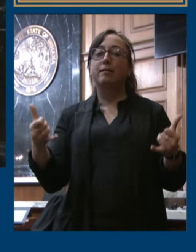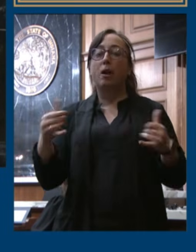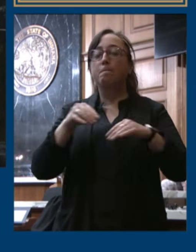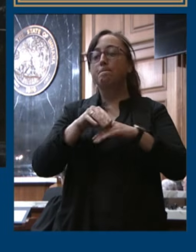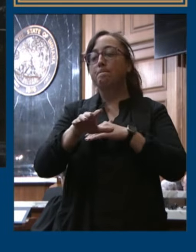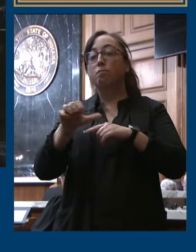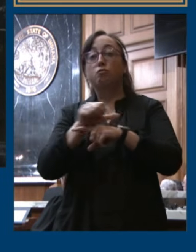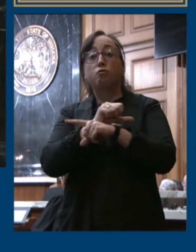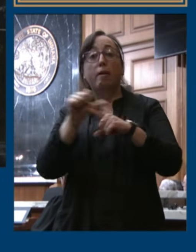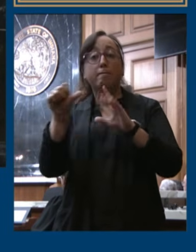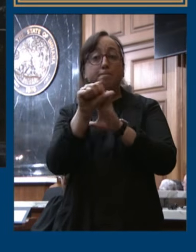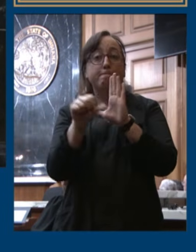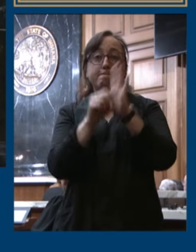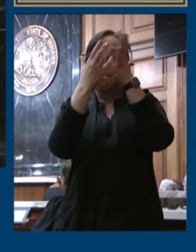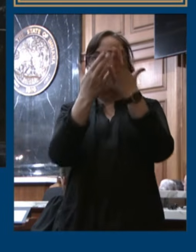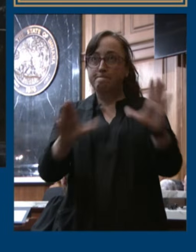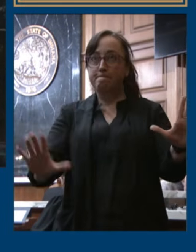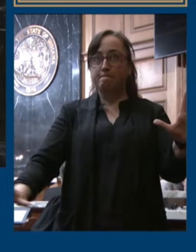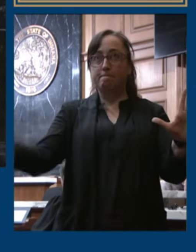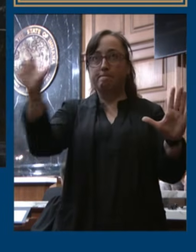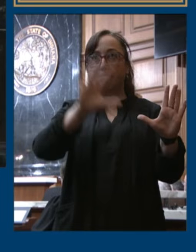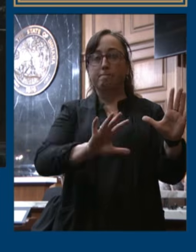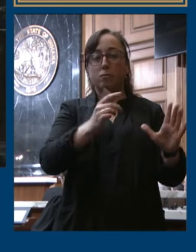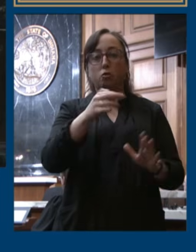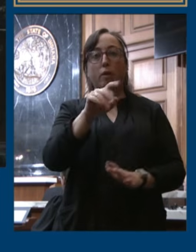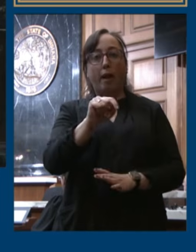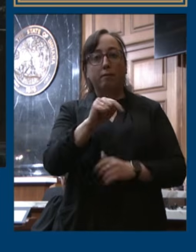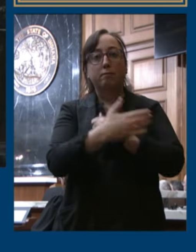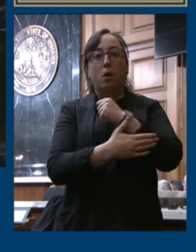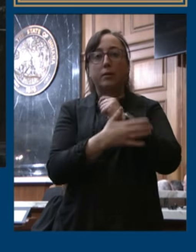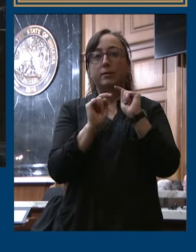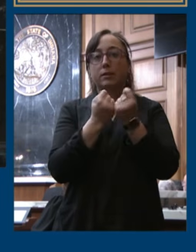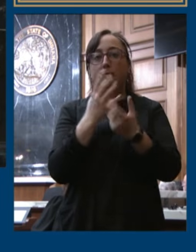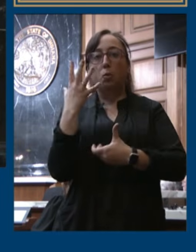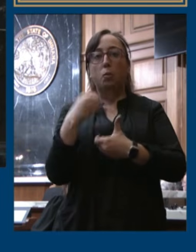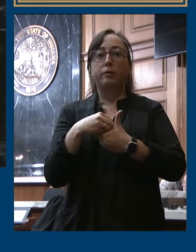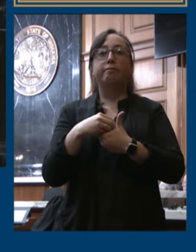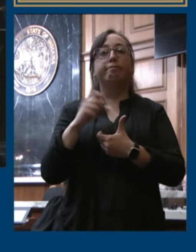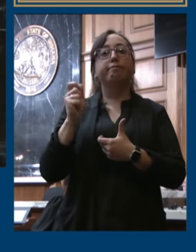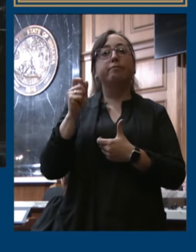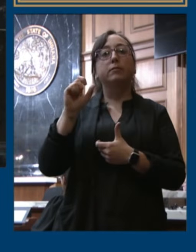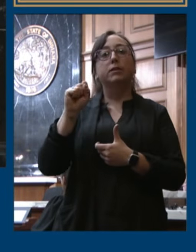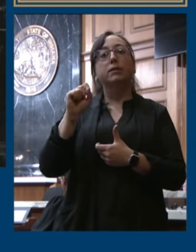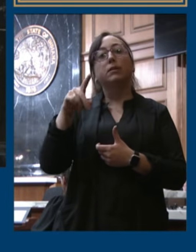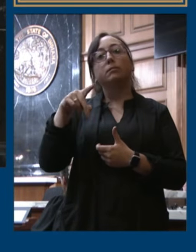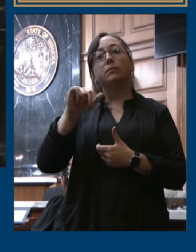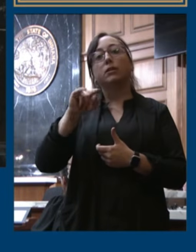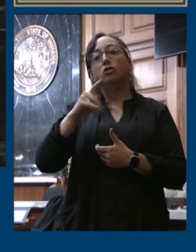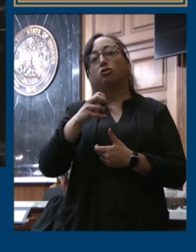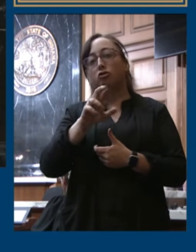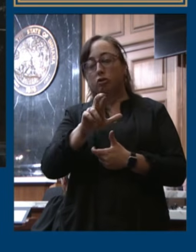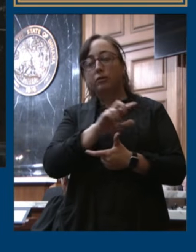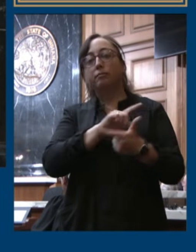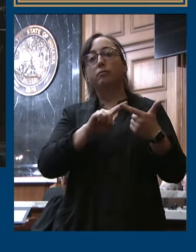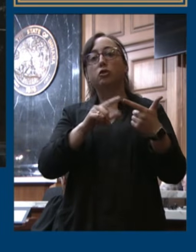WILL THE GRANT COUNTY TEAM INCLUDING JUDGE SPITZER, COUNTY COUNCIL PRESIDENT GREG KITTS, AND DIRECTOR